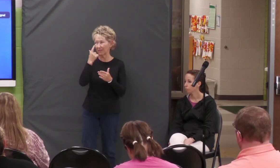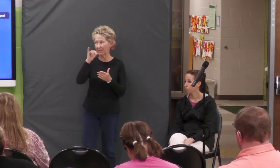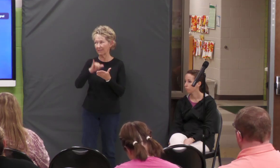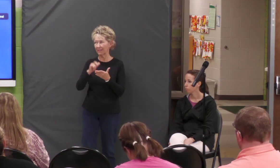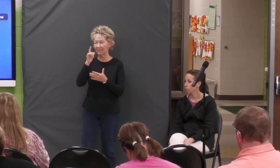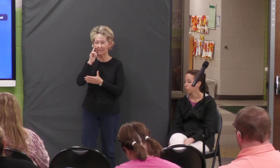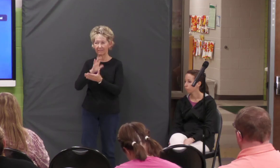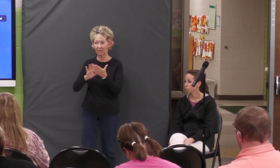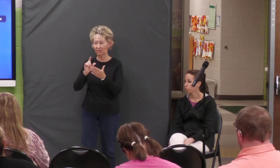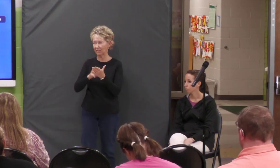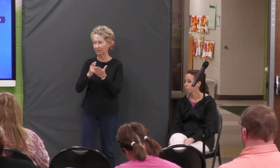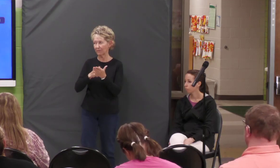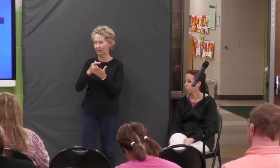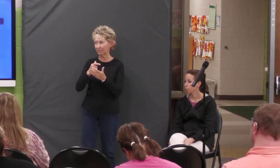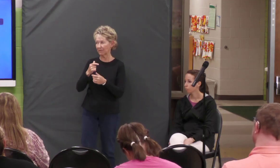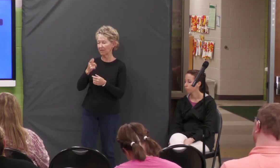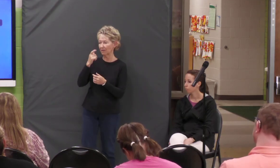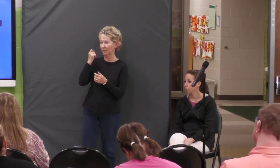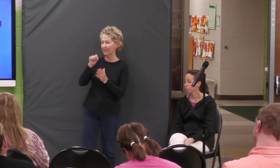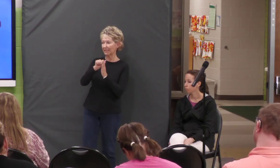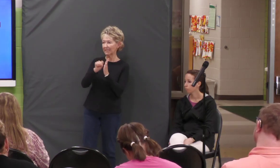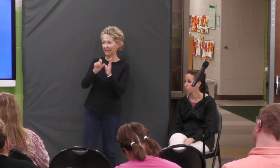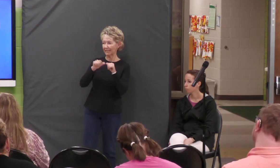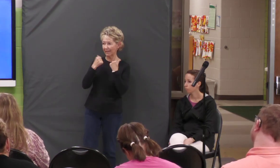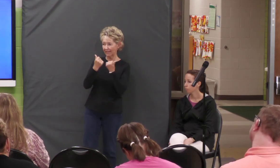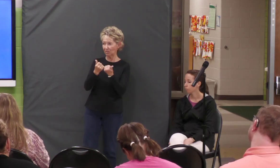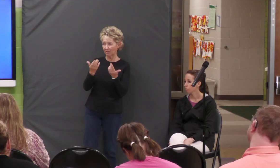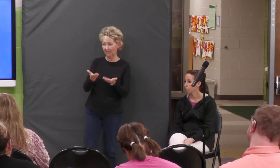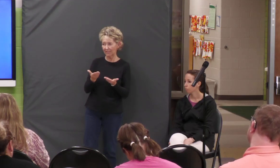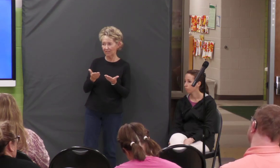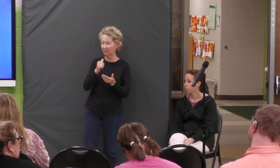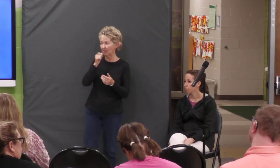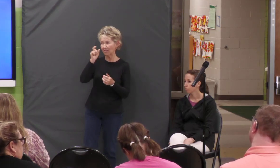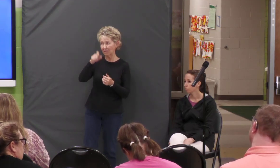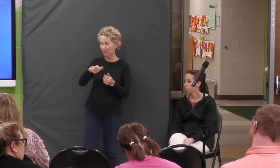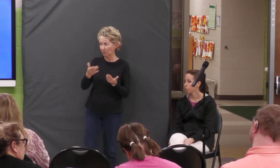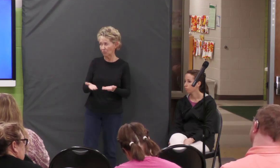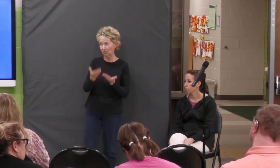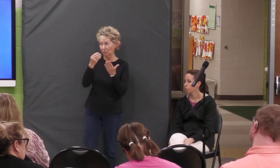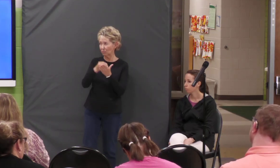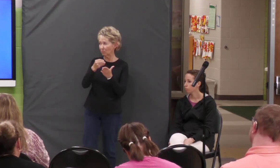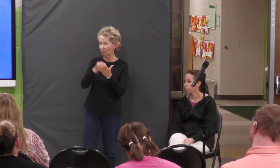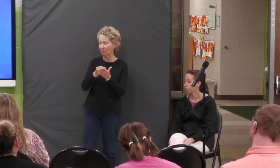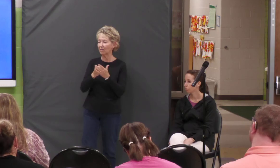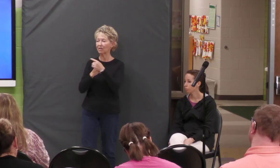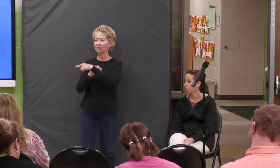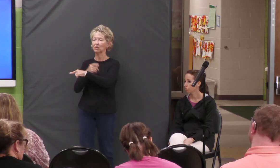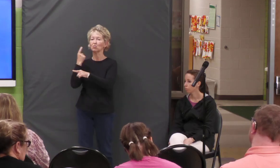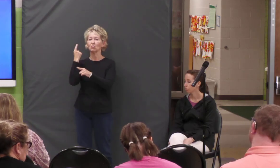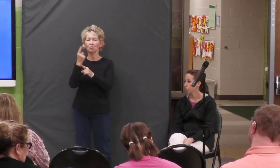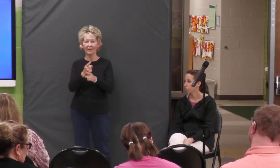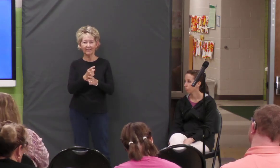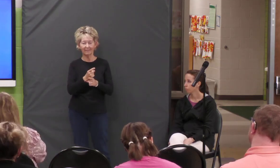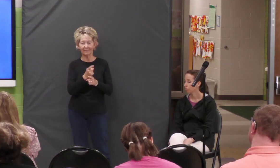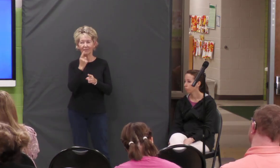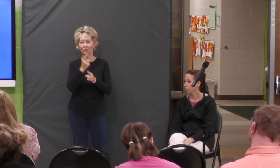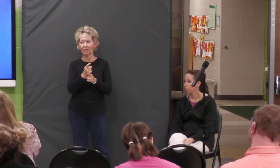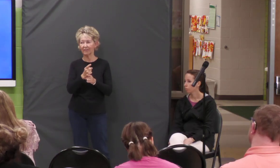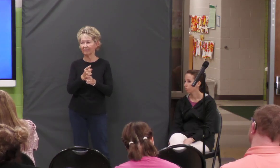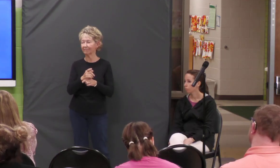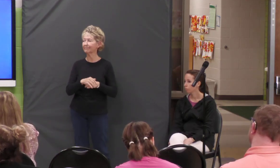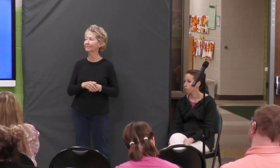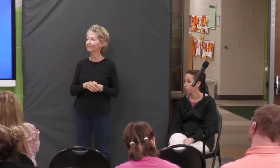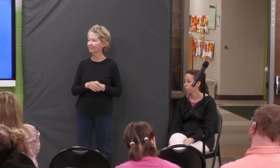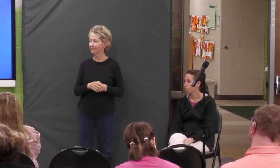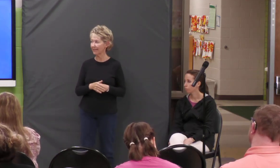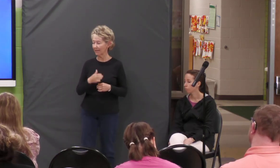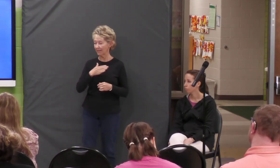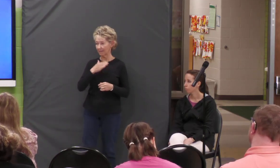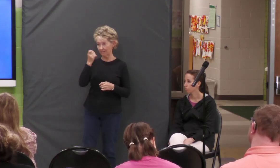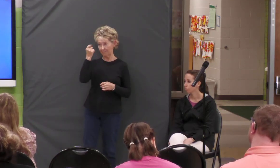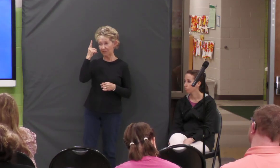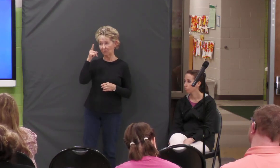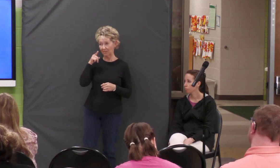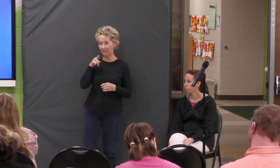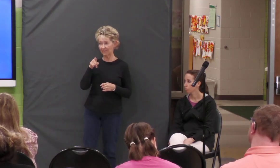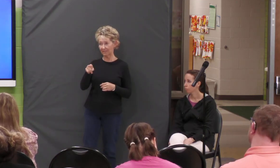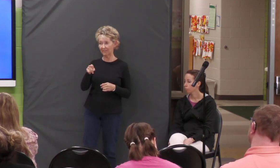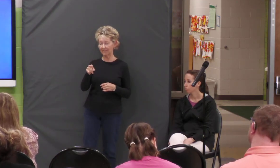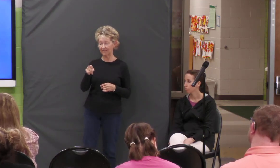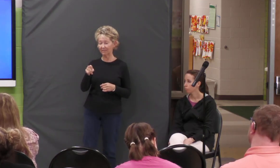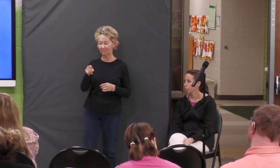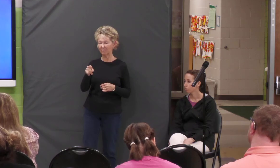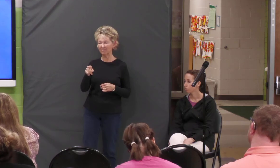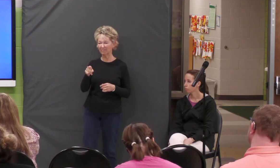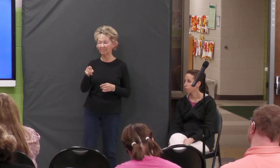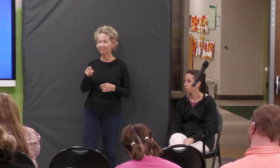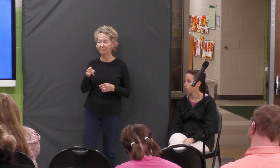sure exactly that's my understanding ...inaudible... as well but like say everything here